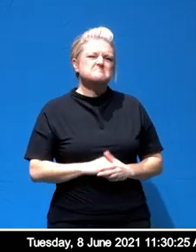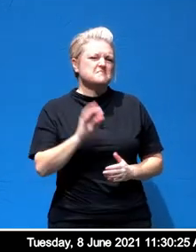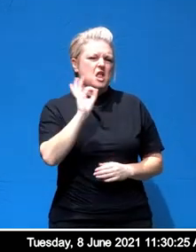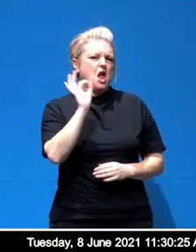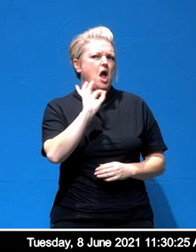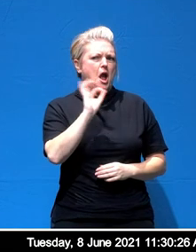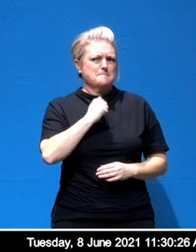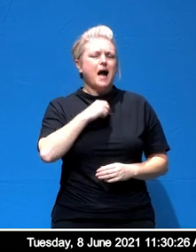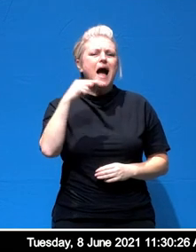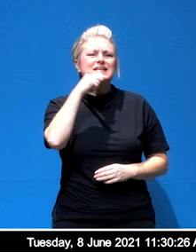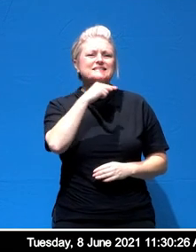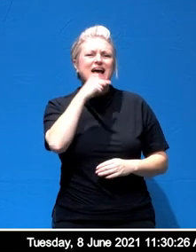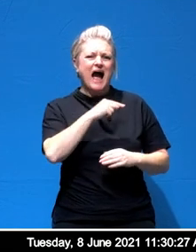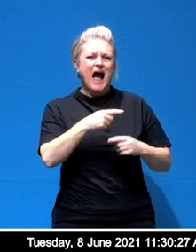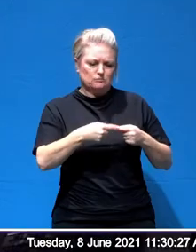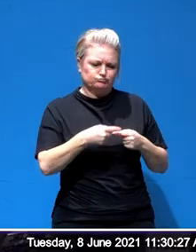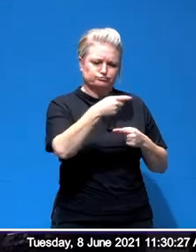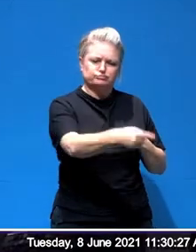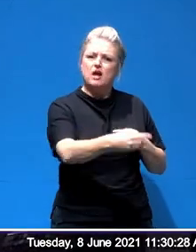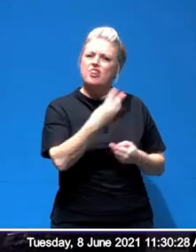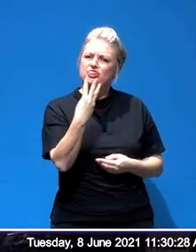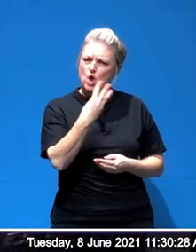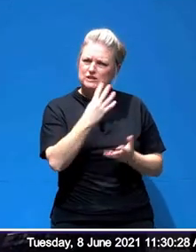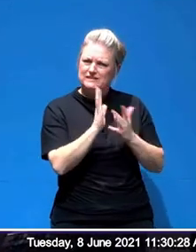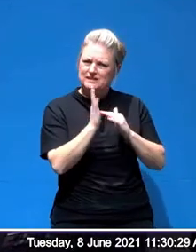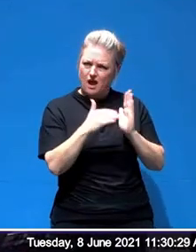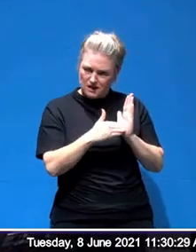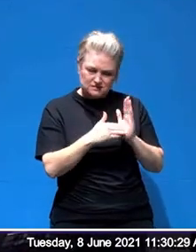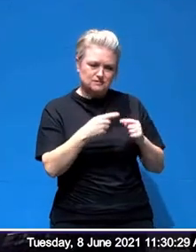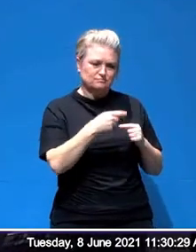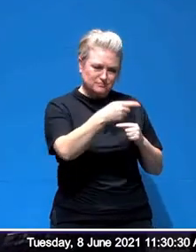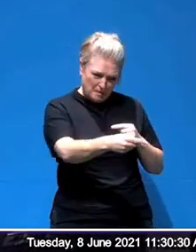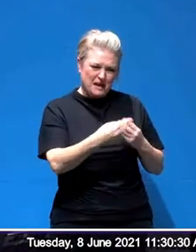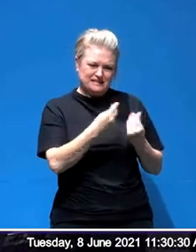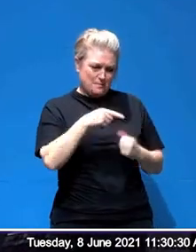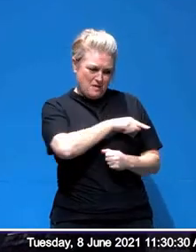a size 13 male foot and some of them were like size 7 and 8.